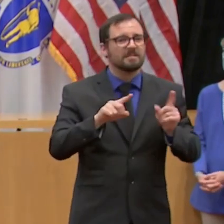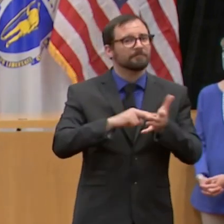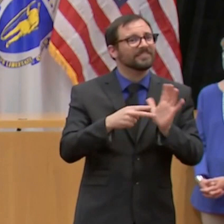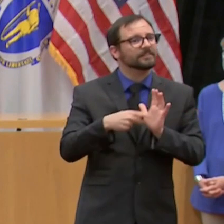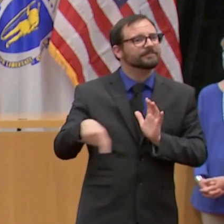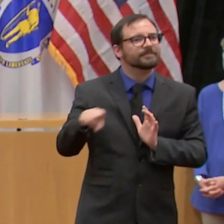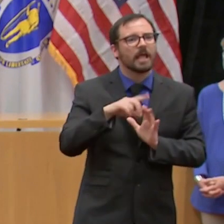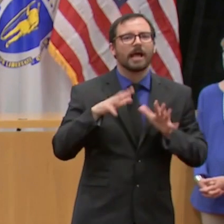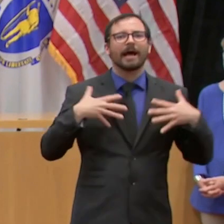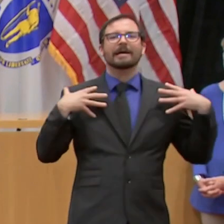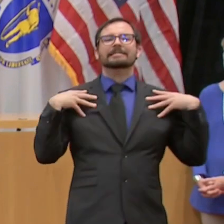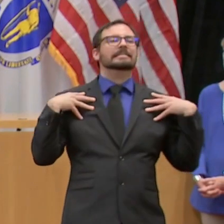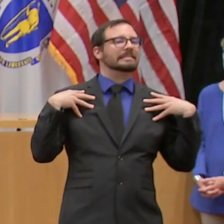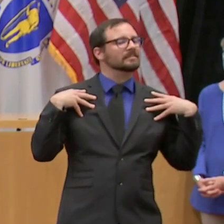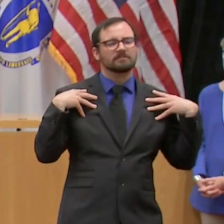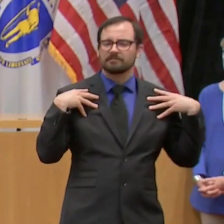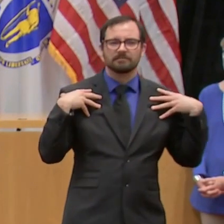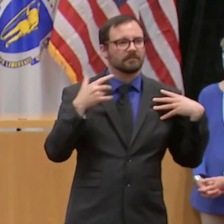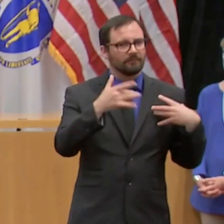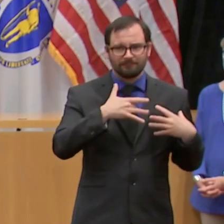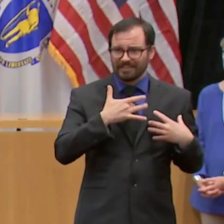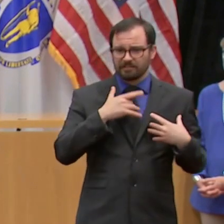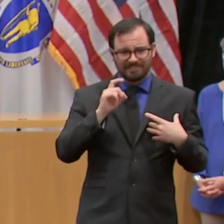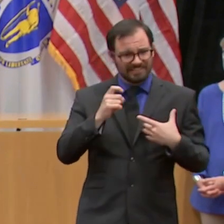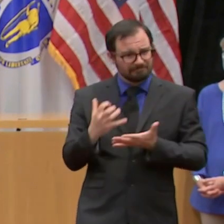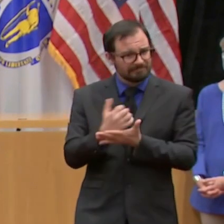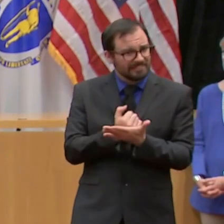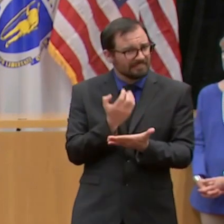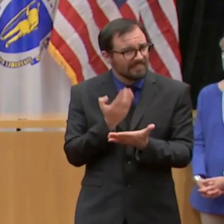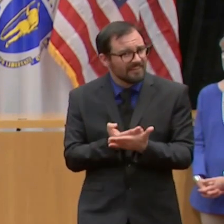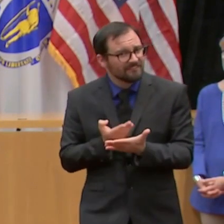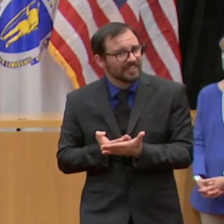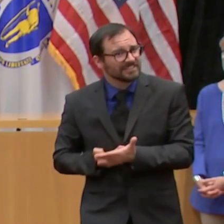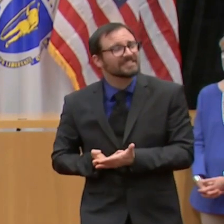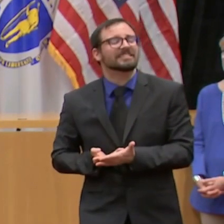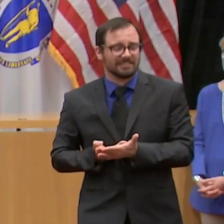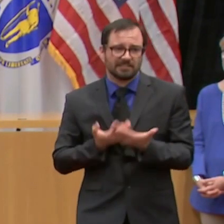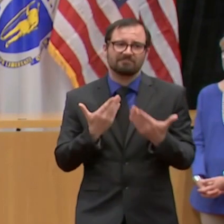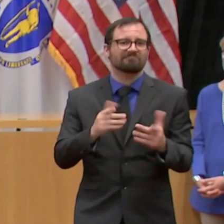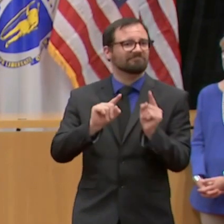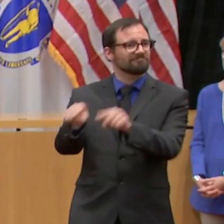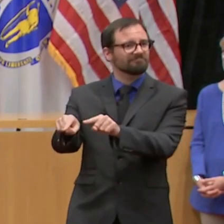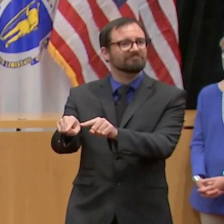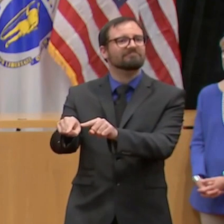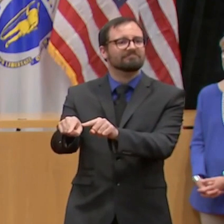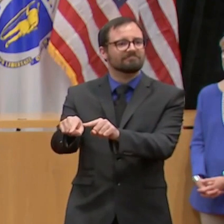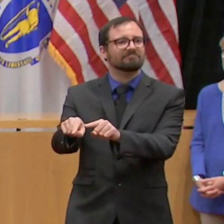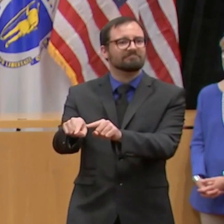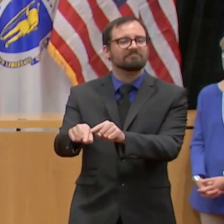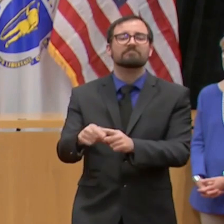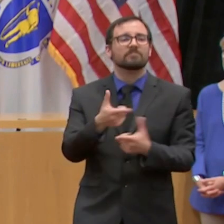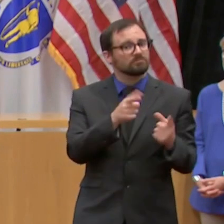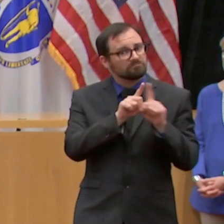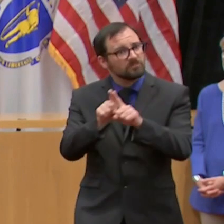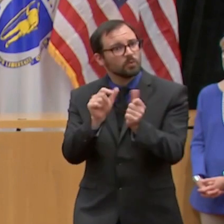PROFESSIONAL THAT'S CAN ASSIST YOU, WALK YOU THROUGH THE COLLECTION PROCESS, AND CONNECT YOU DIRECTLY WITH A TRAINED